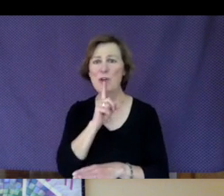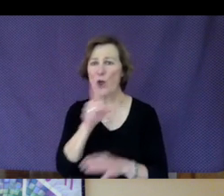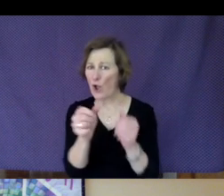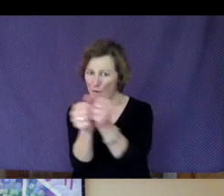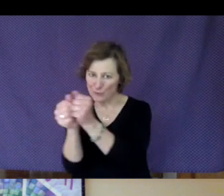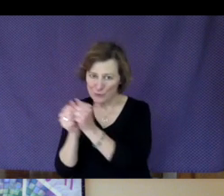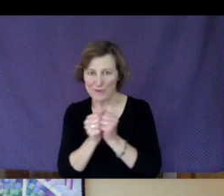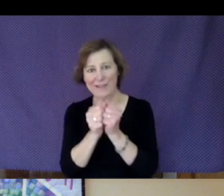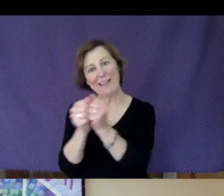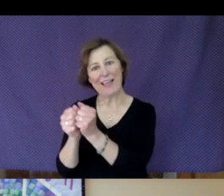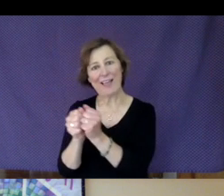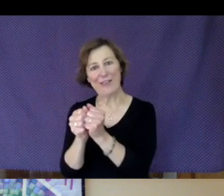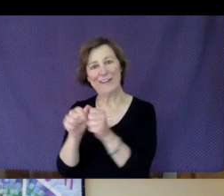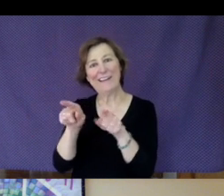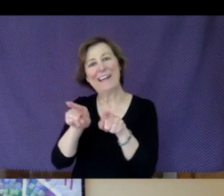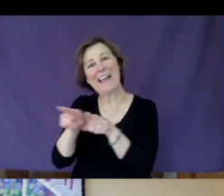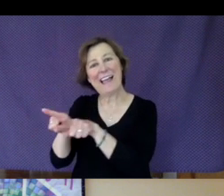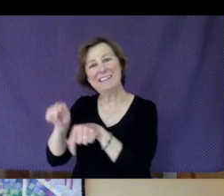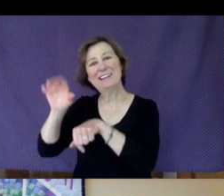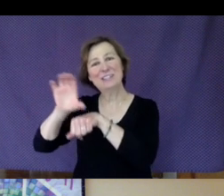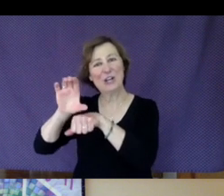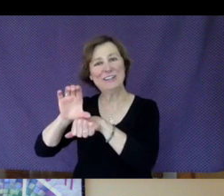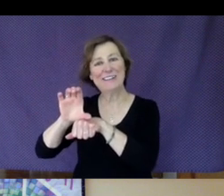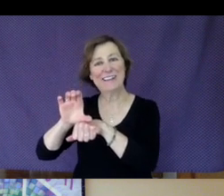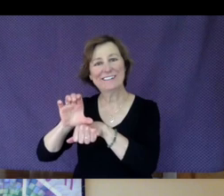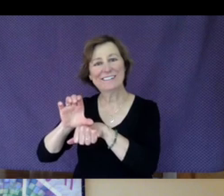as congregation and one of the things that